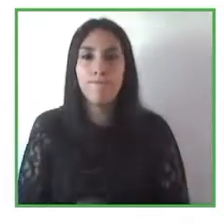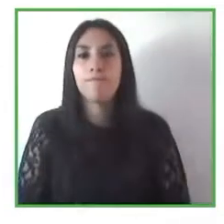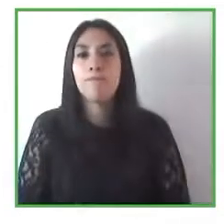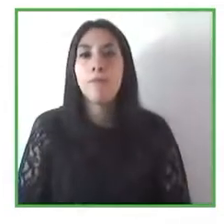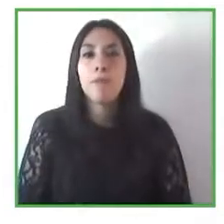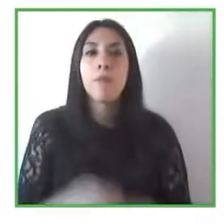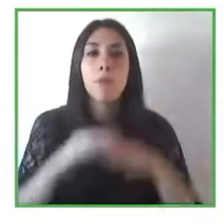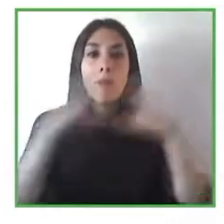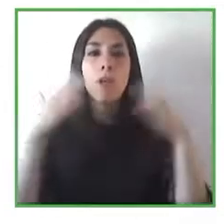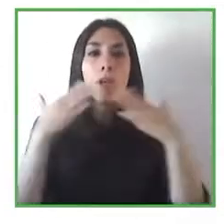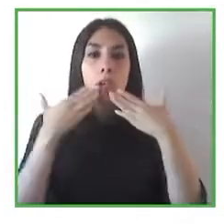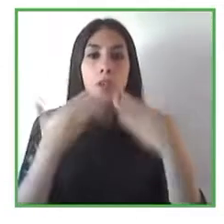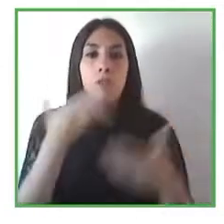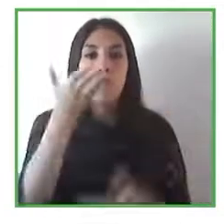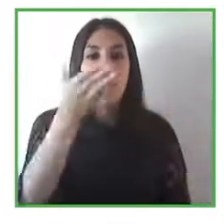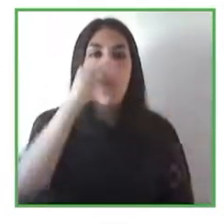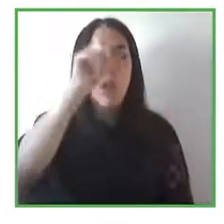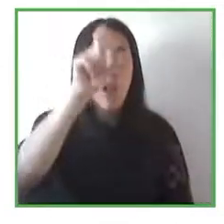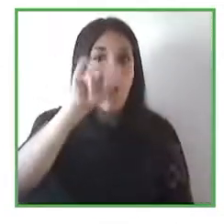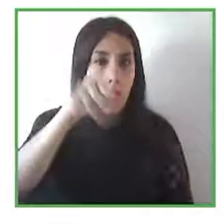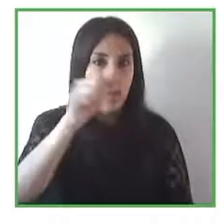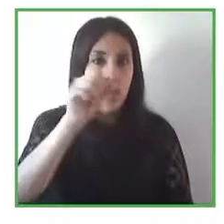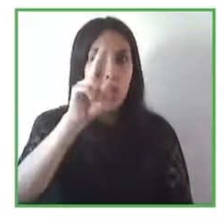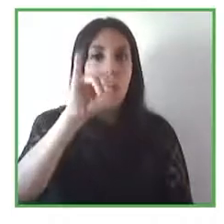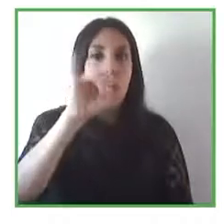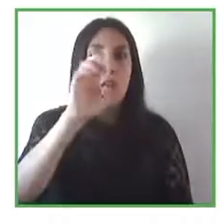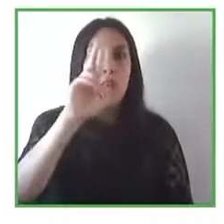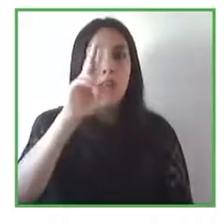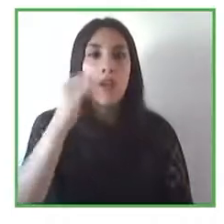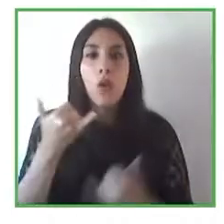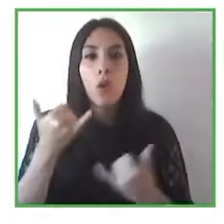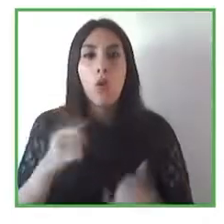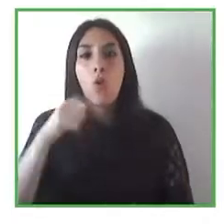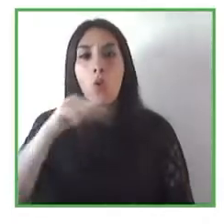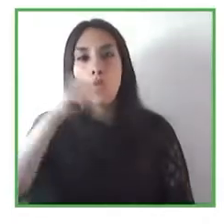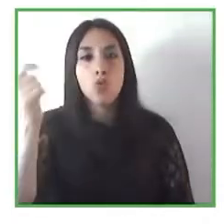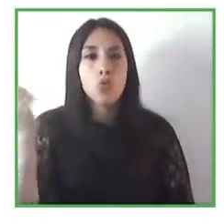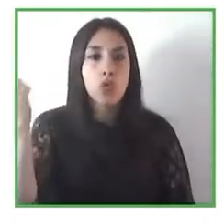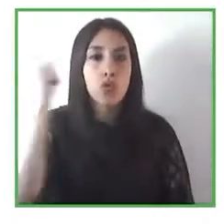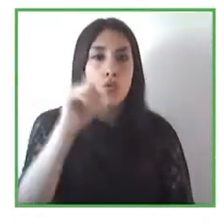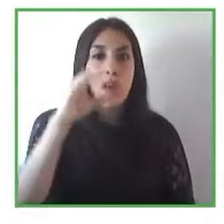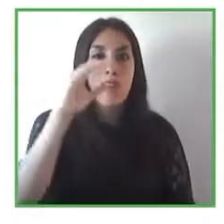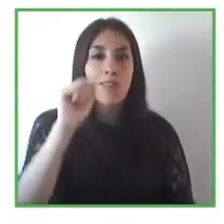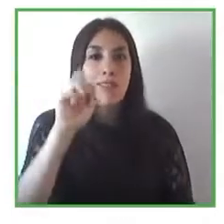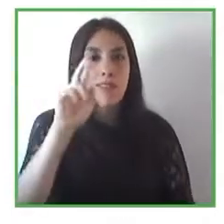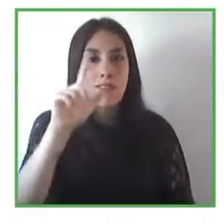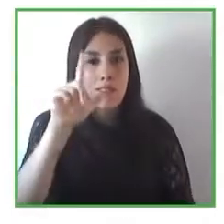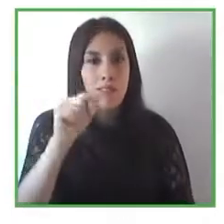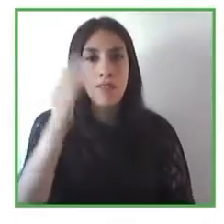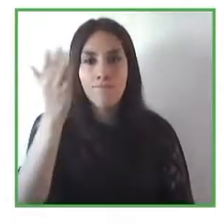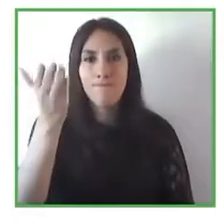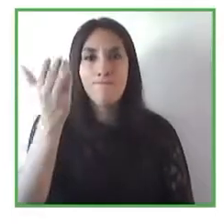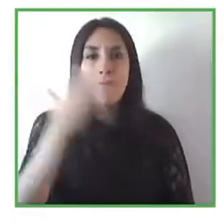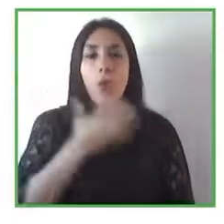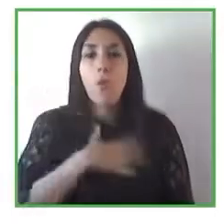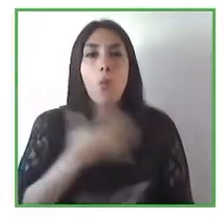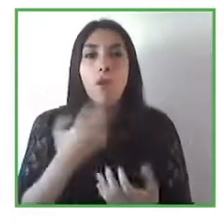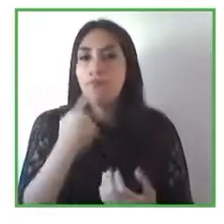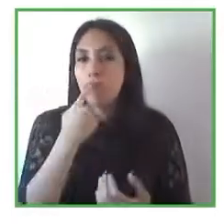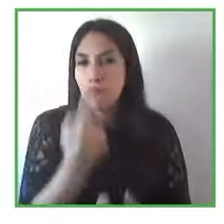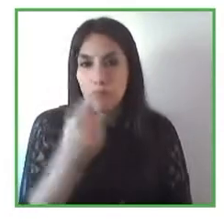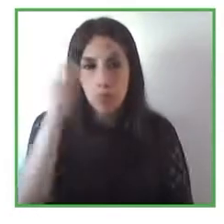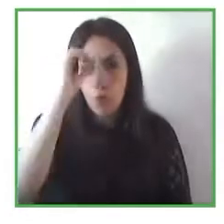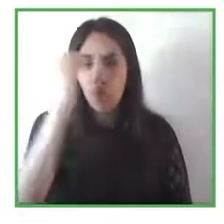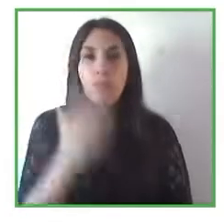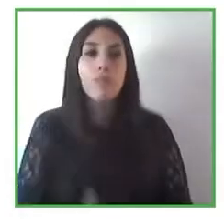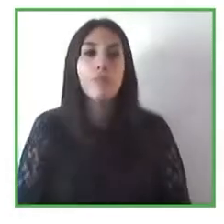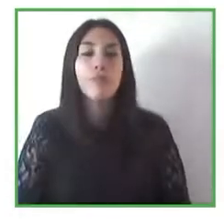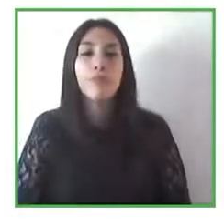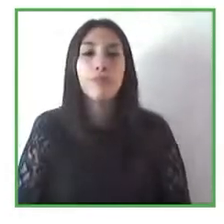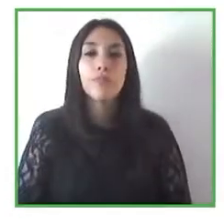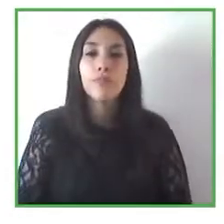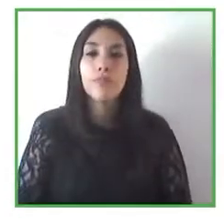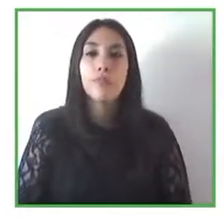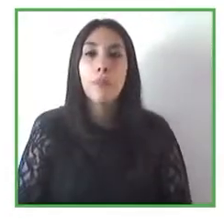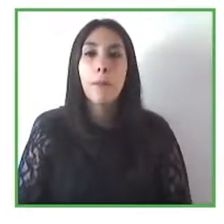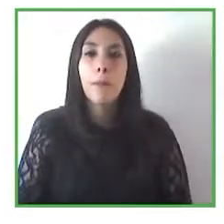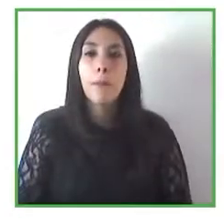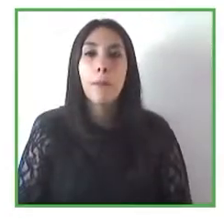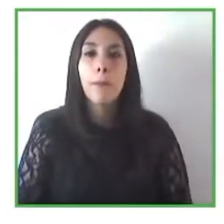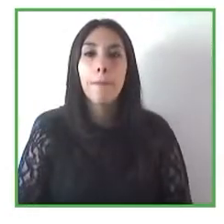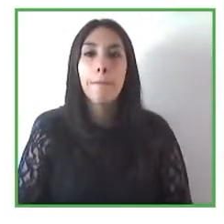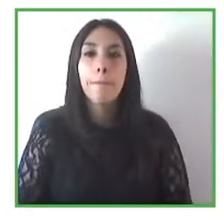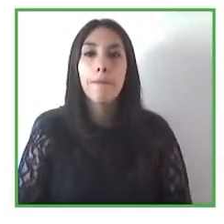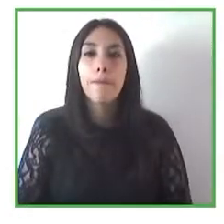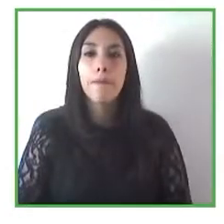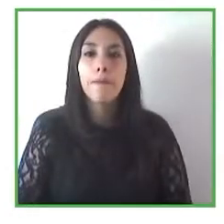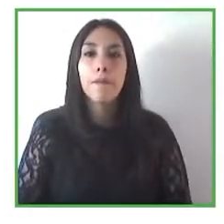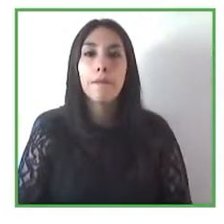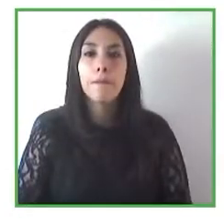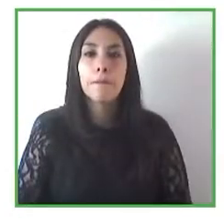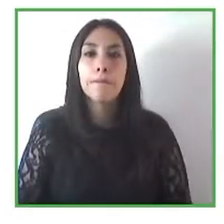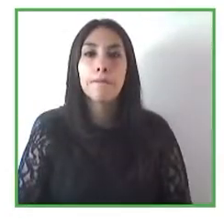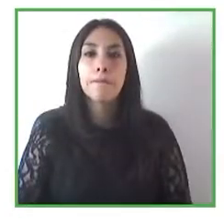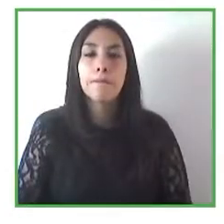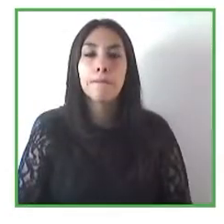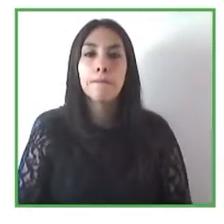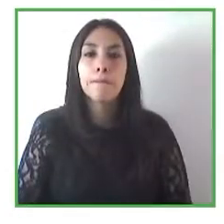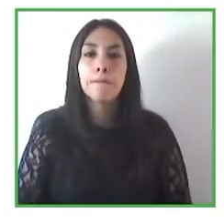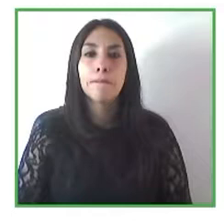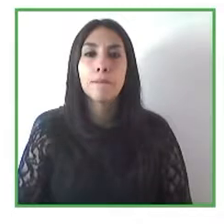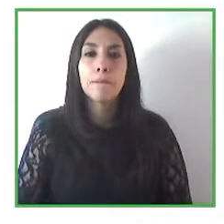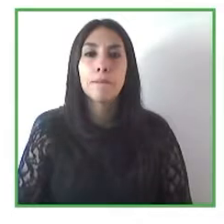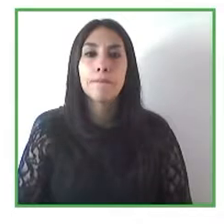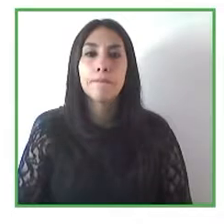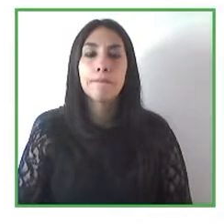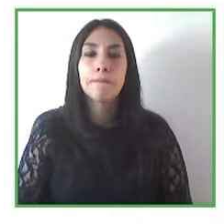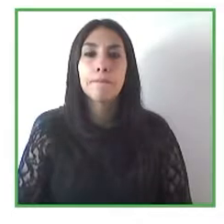Thank you very much, Javier, and we'll go on to Carla.